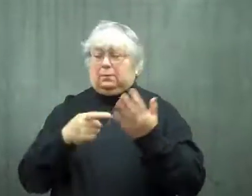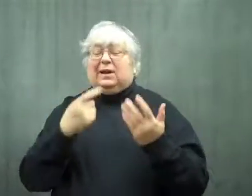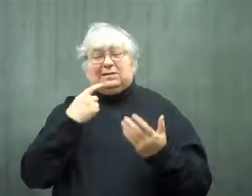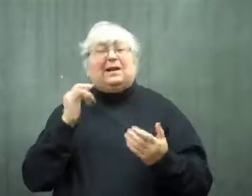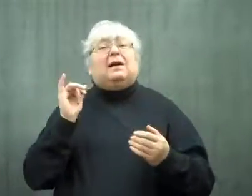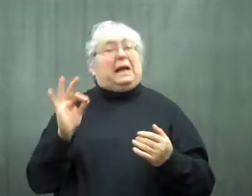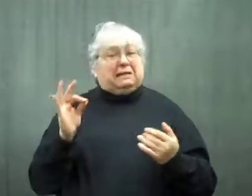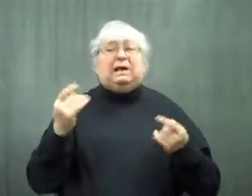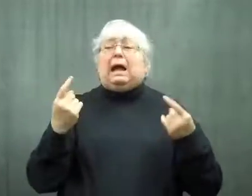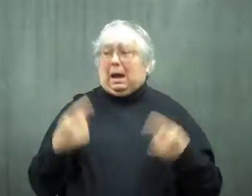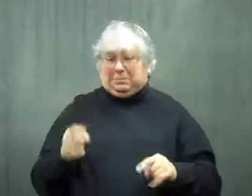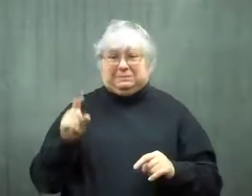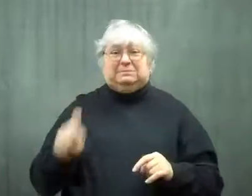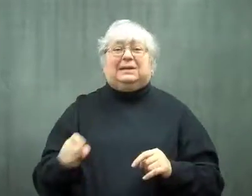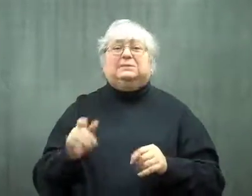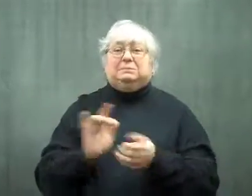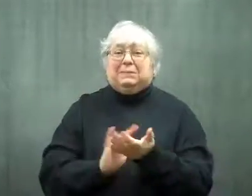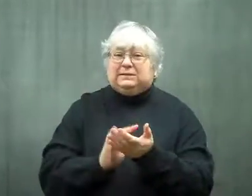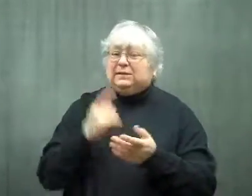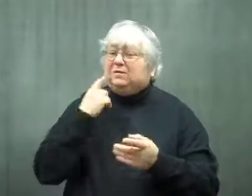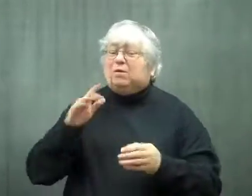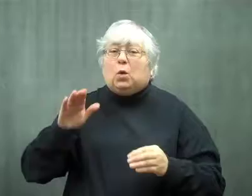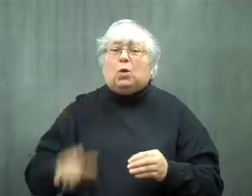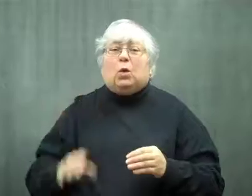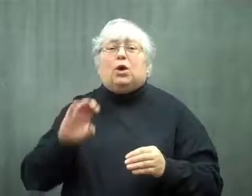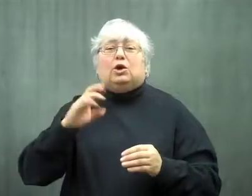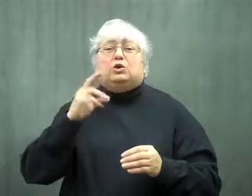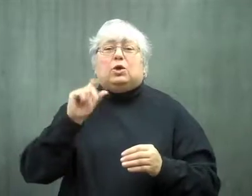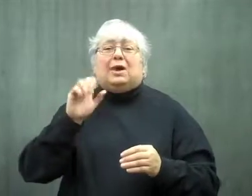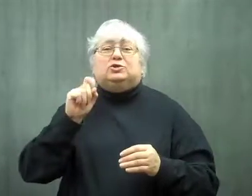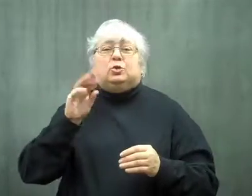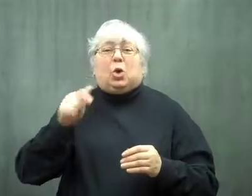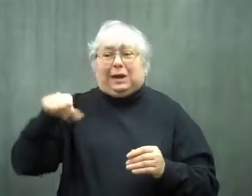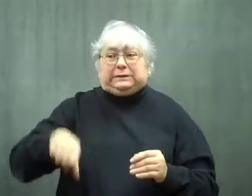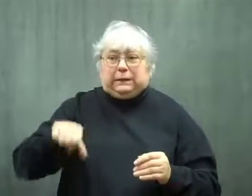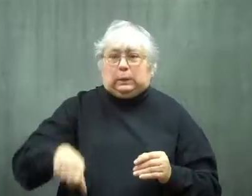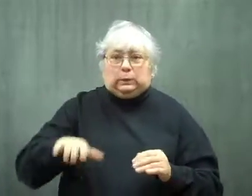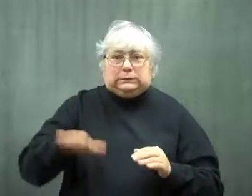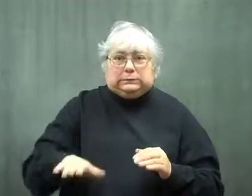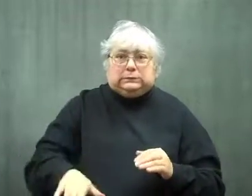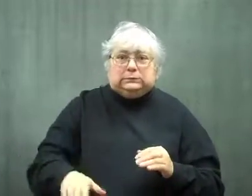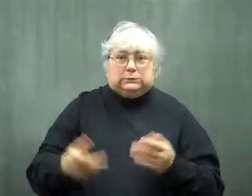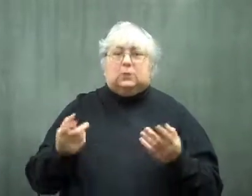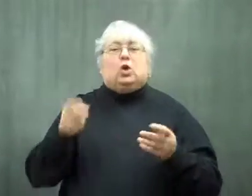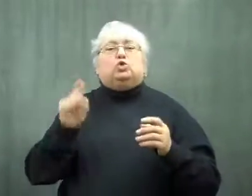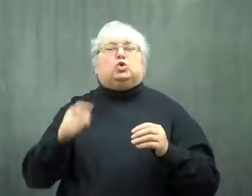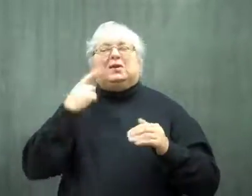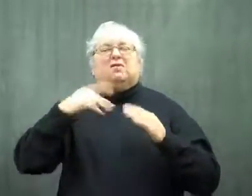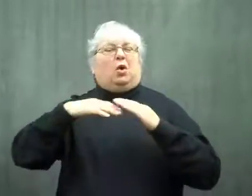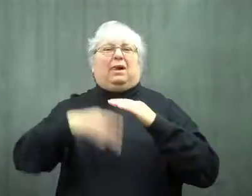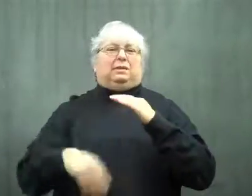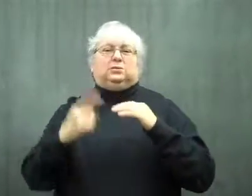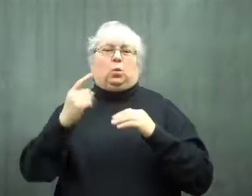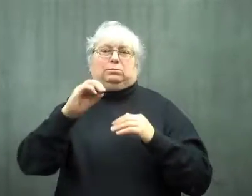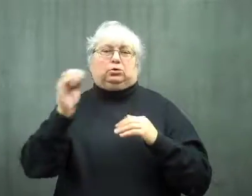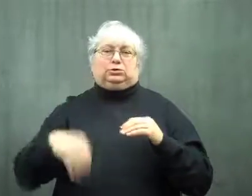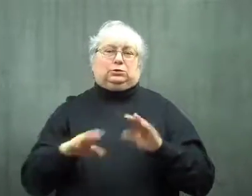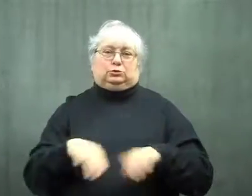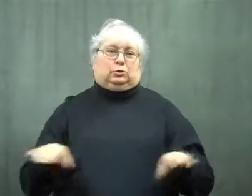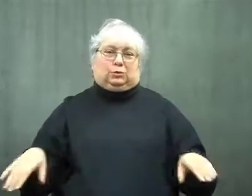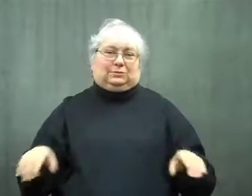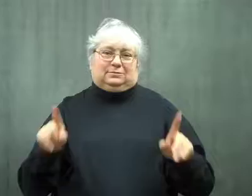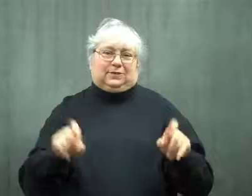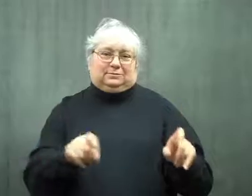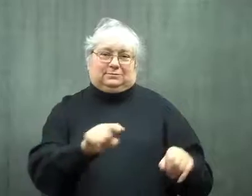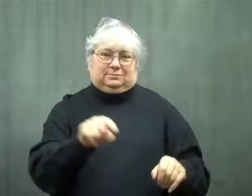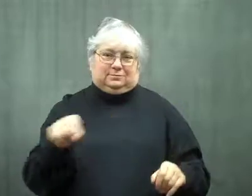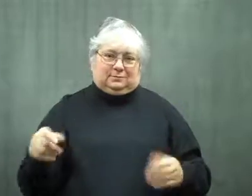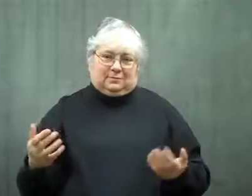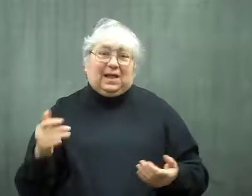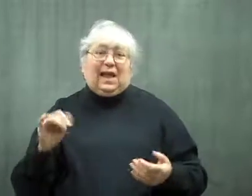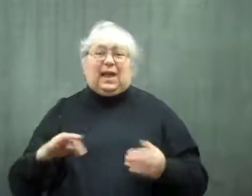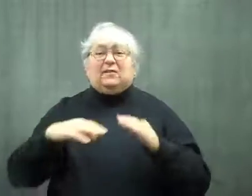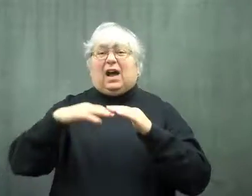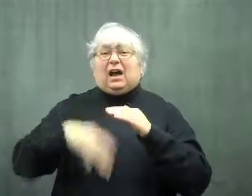says if there is a need for cholesterol lowering medication,